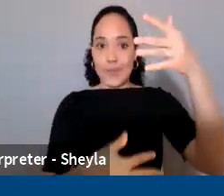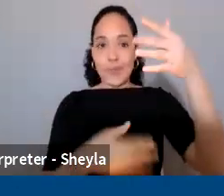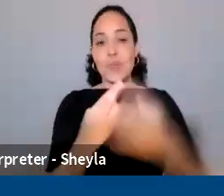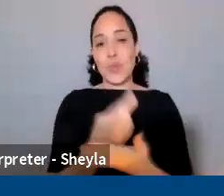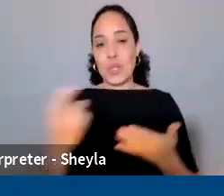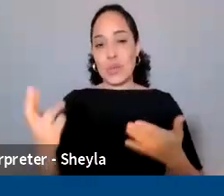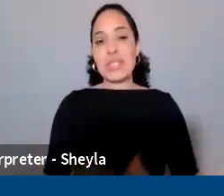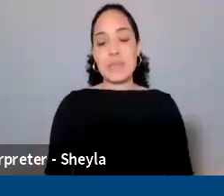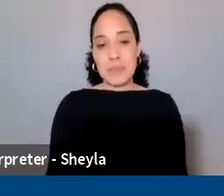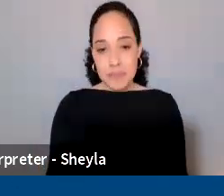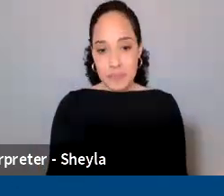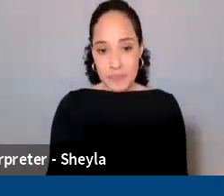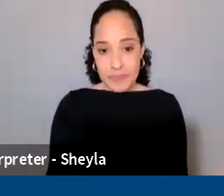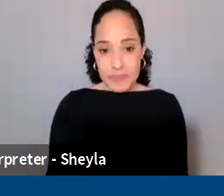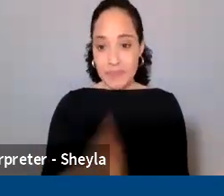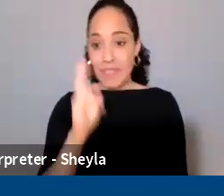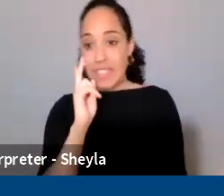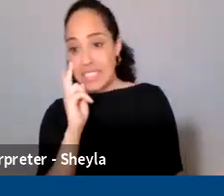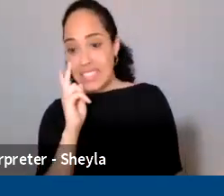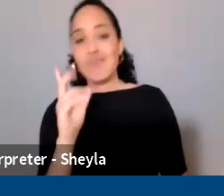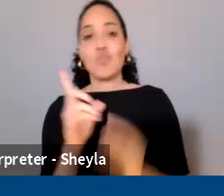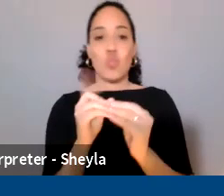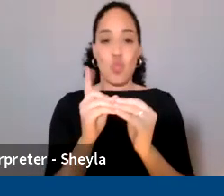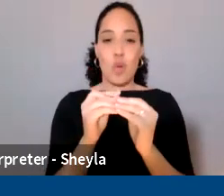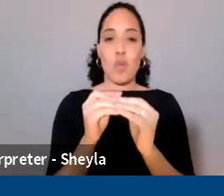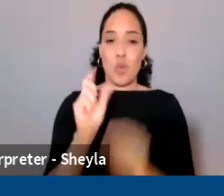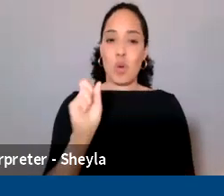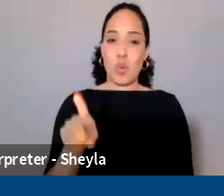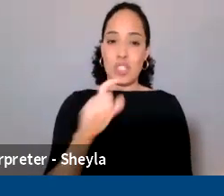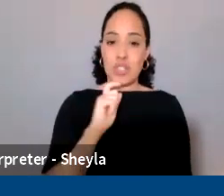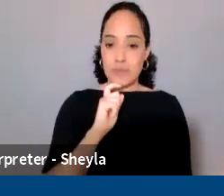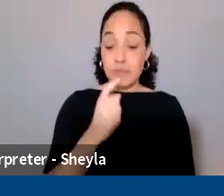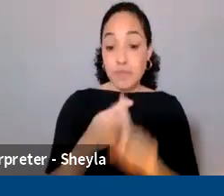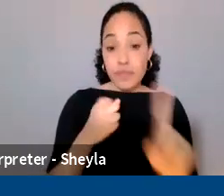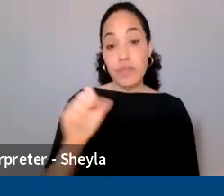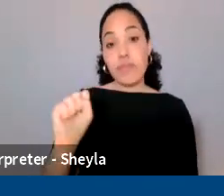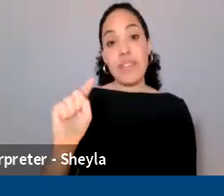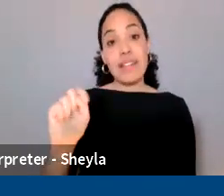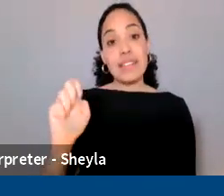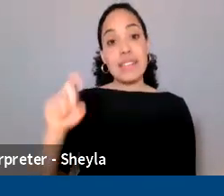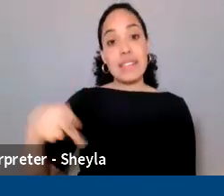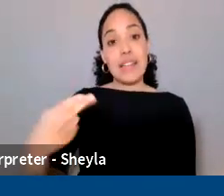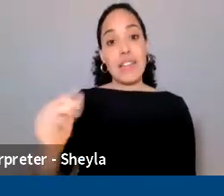let's see we've got time for one more question it comes from Stephanie she asks